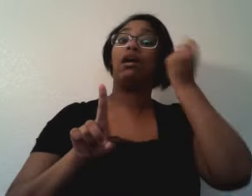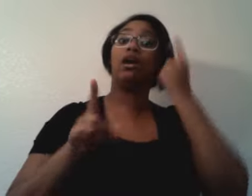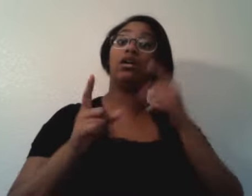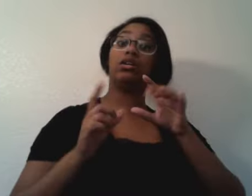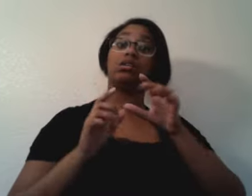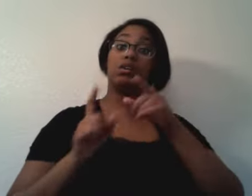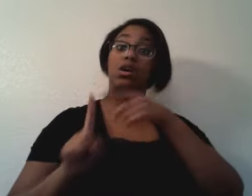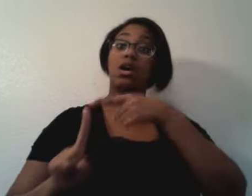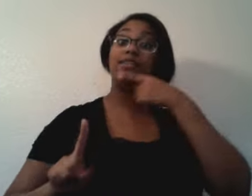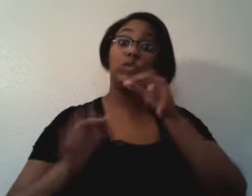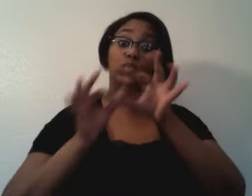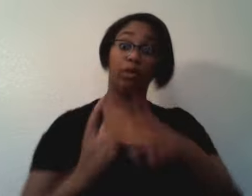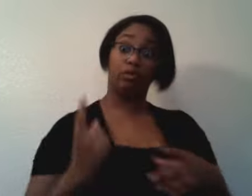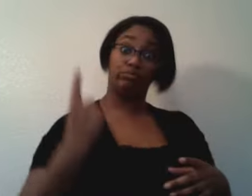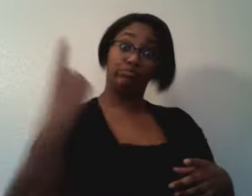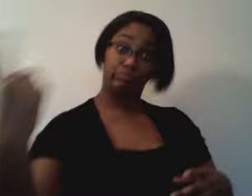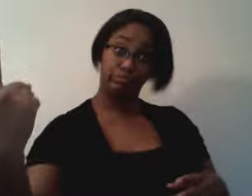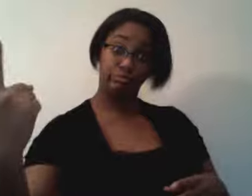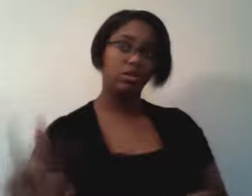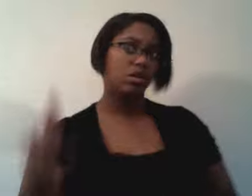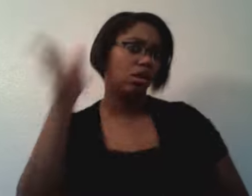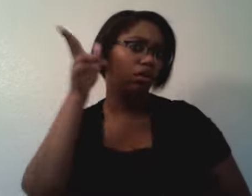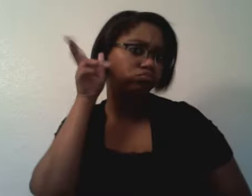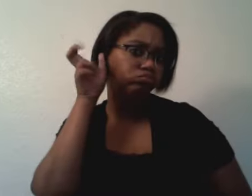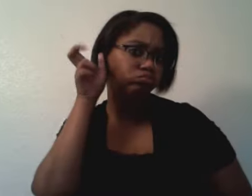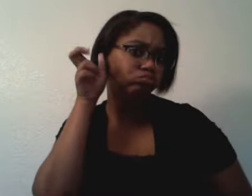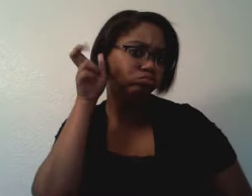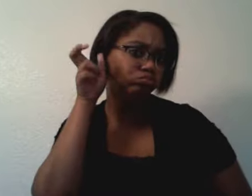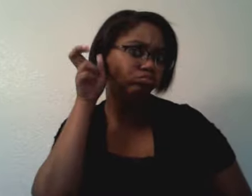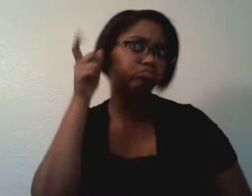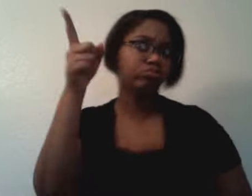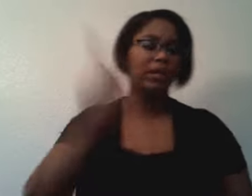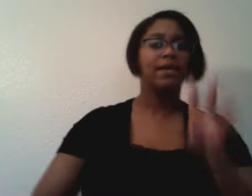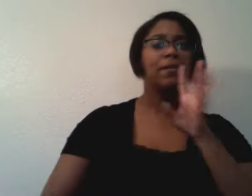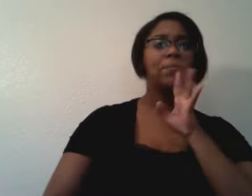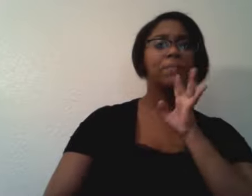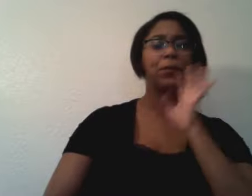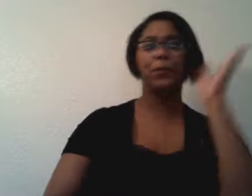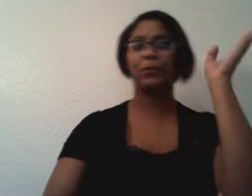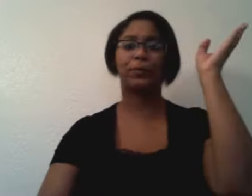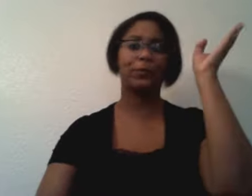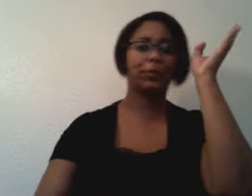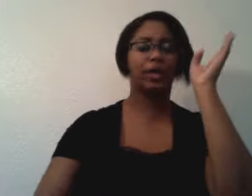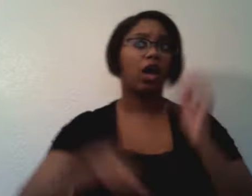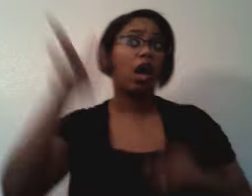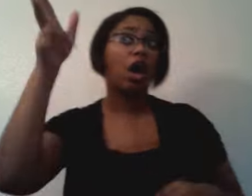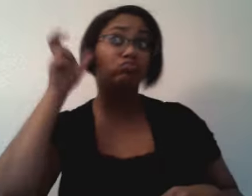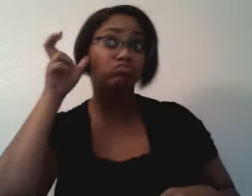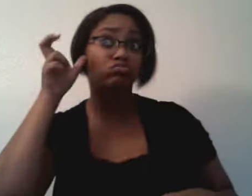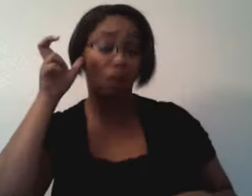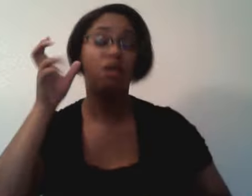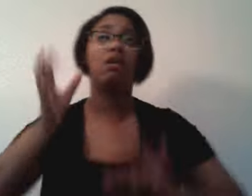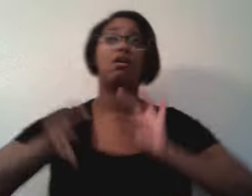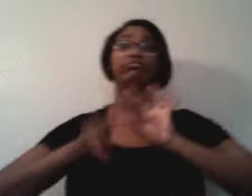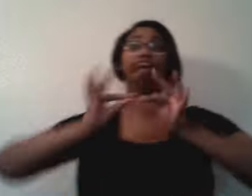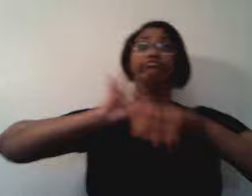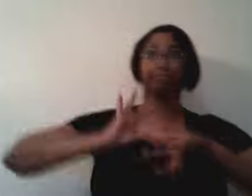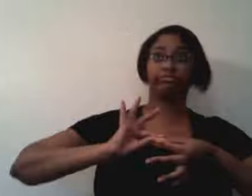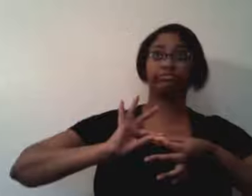and the hearing interpreter will listen to the speaker and feed